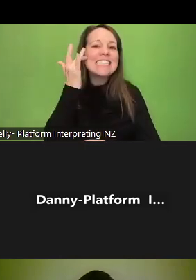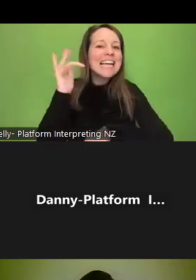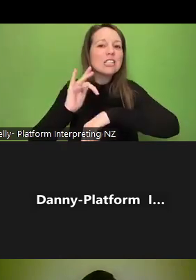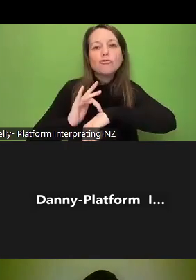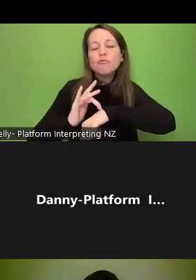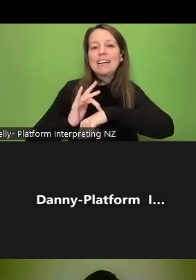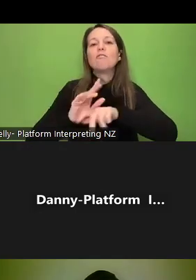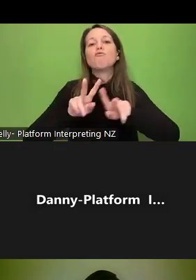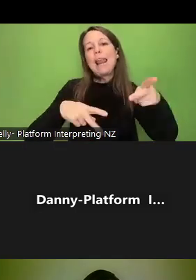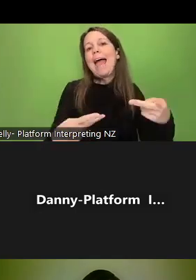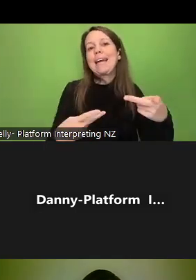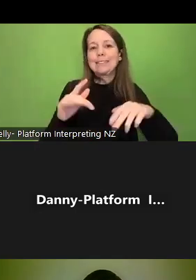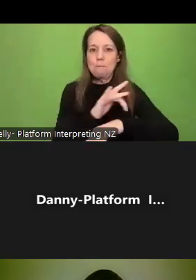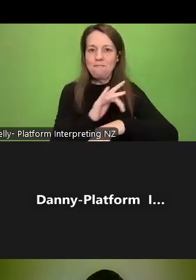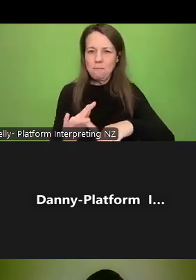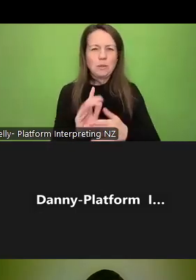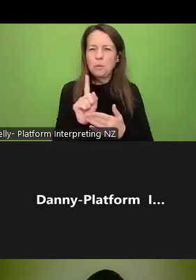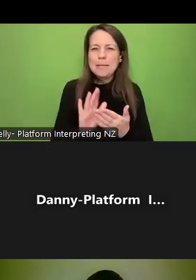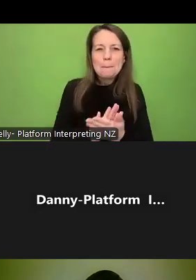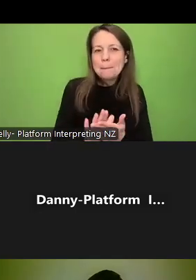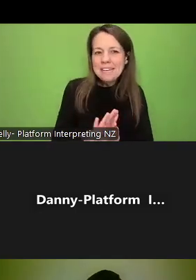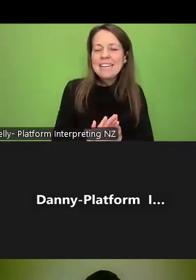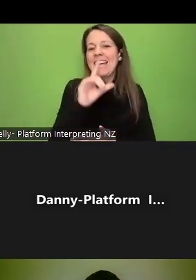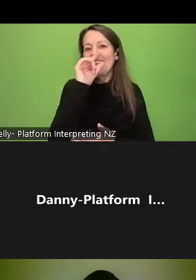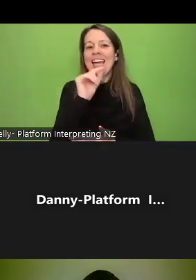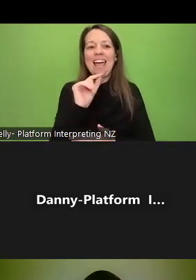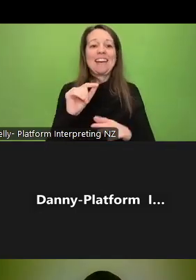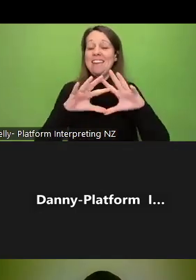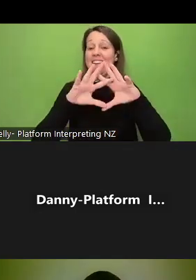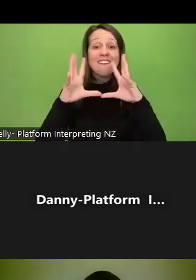So, sensory relaxed performances can include everything that a relaxed performance does,